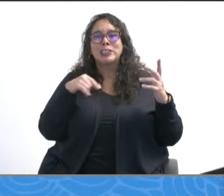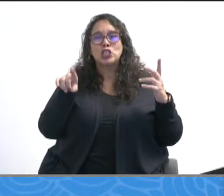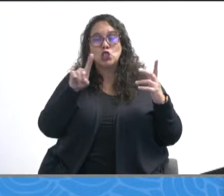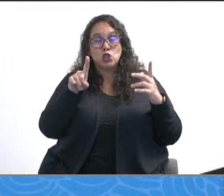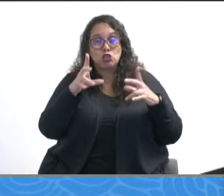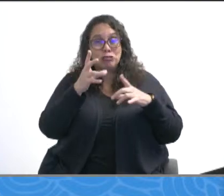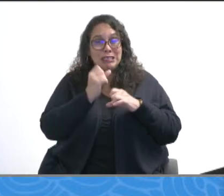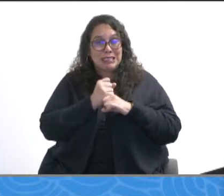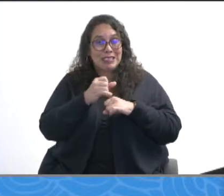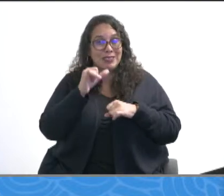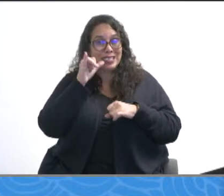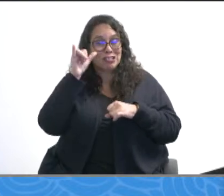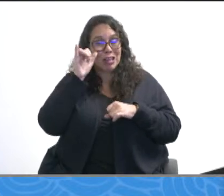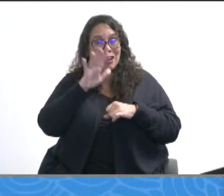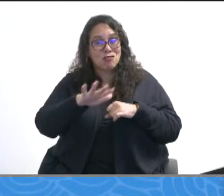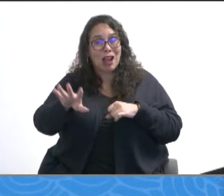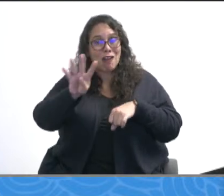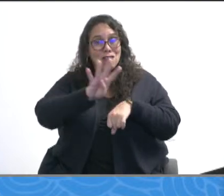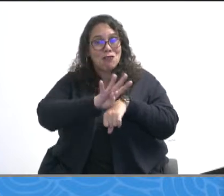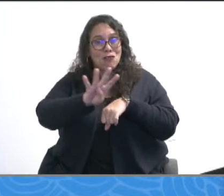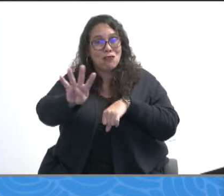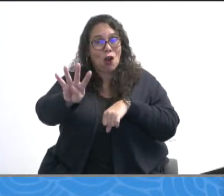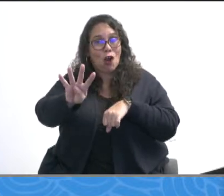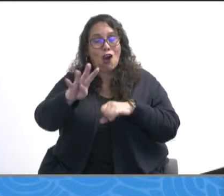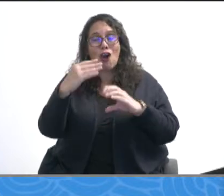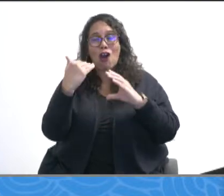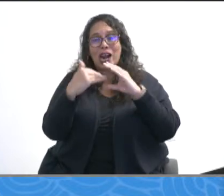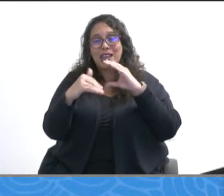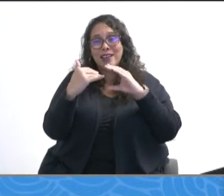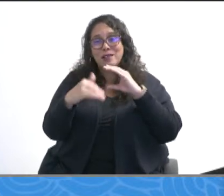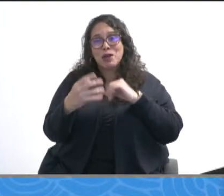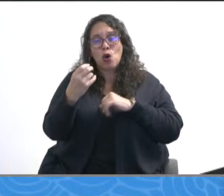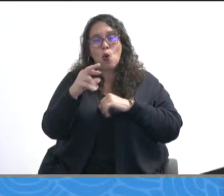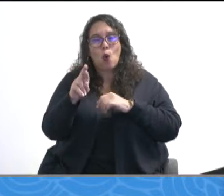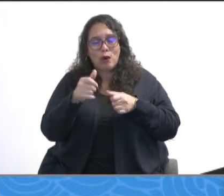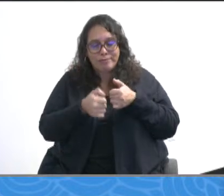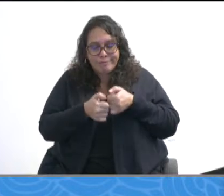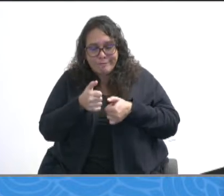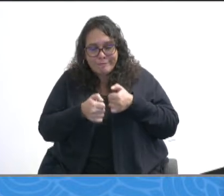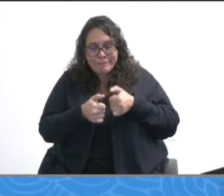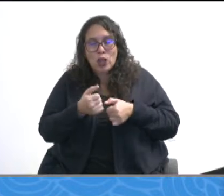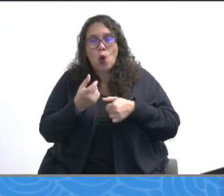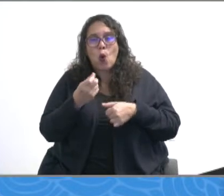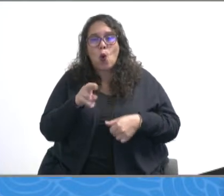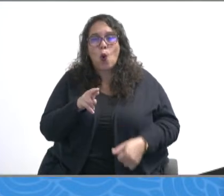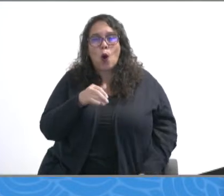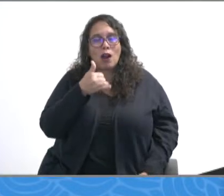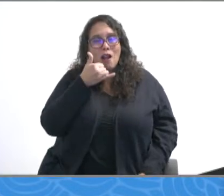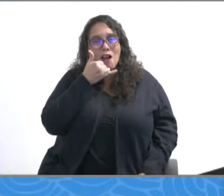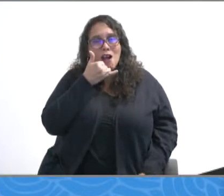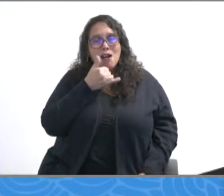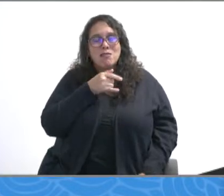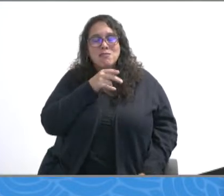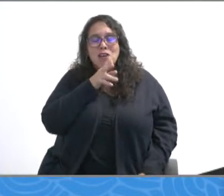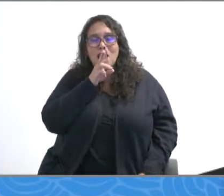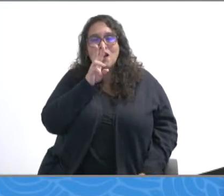yesterday at about four o'clock, either an email or a text or a voicemail letting you know that we have officially launched